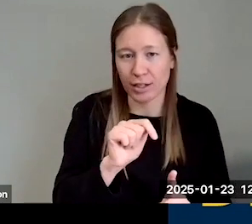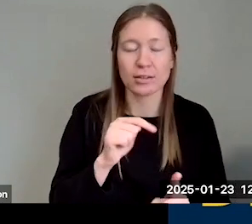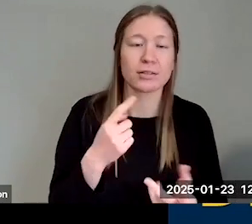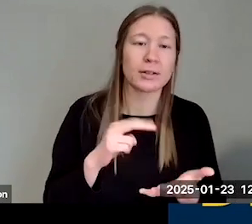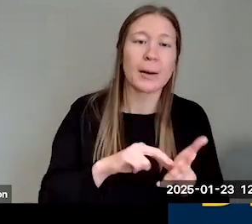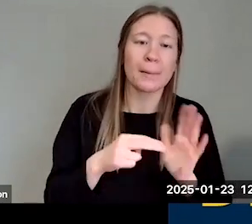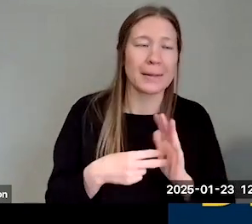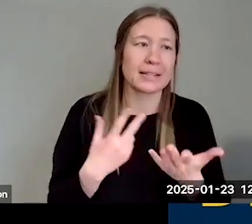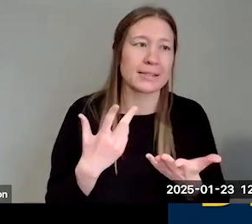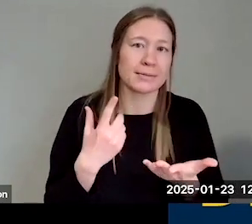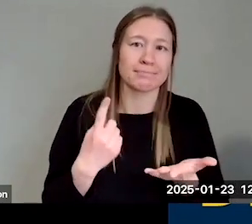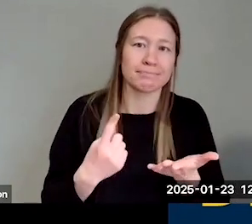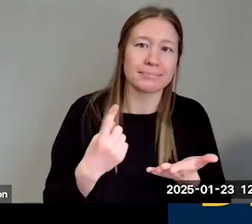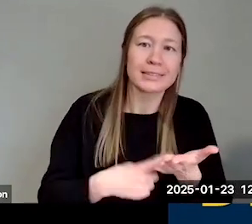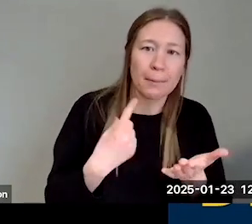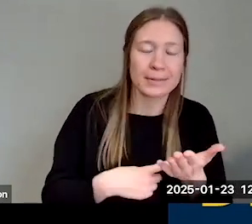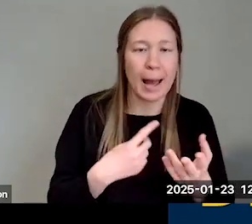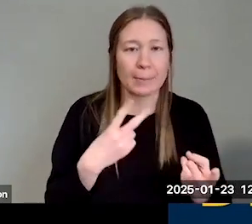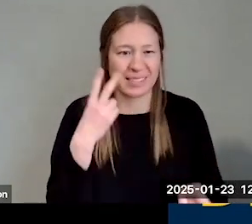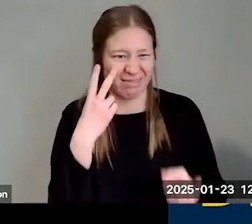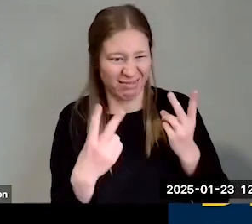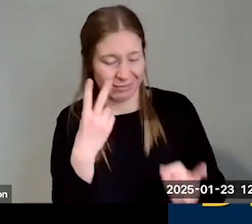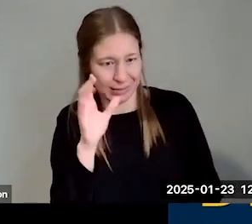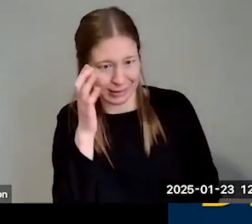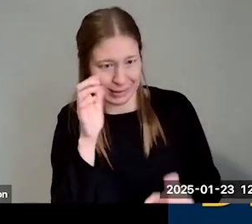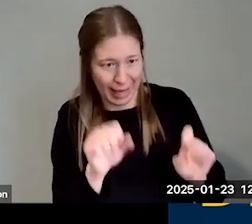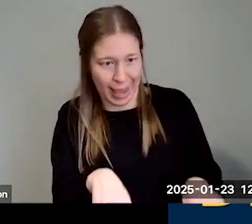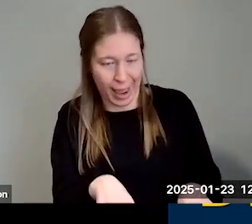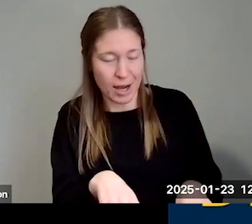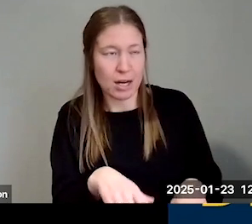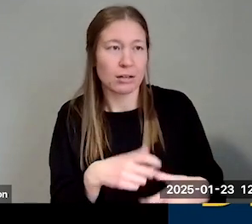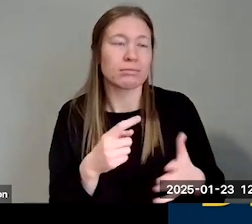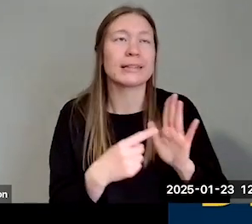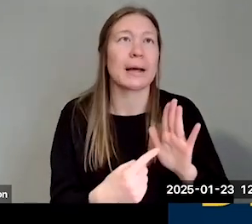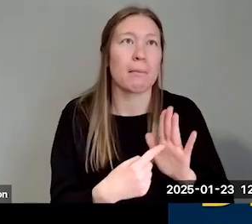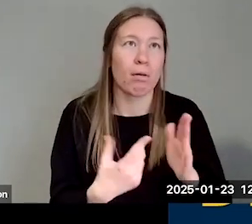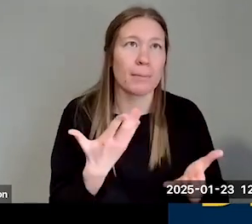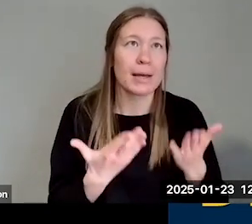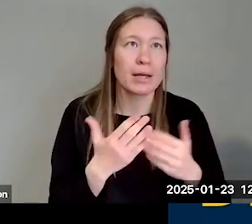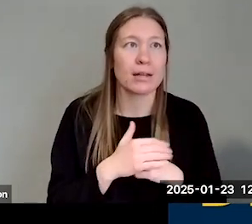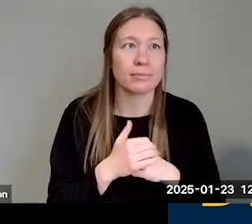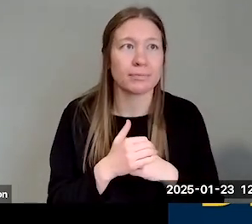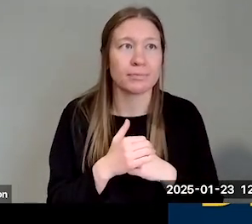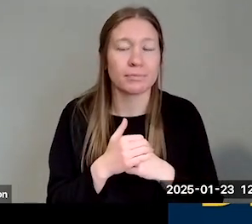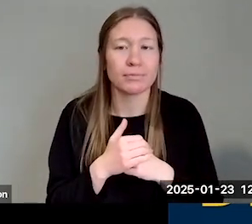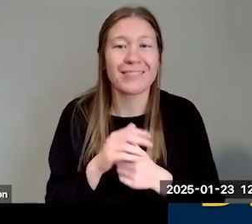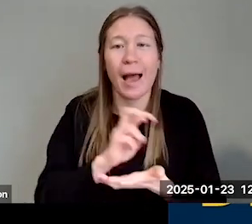symptoms are visible to some at certain periods, like a condition like epilepsy,